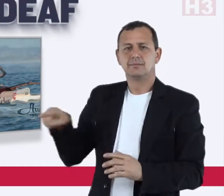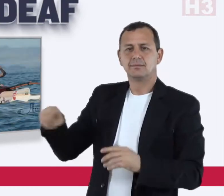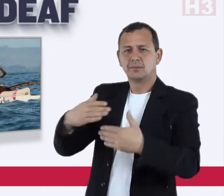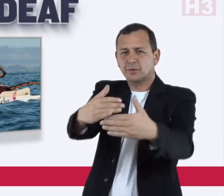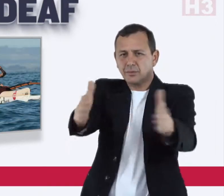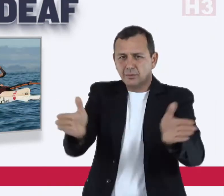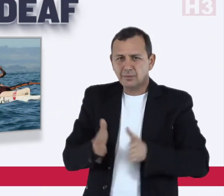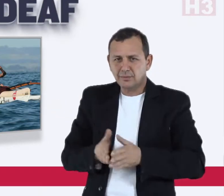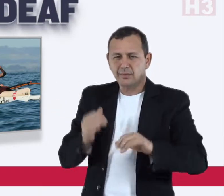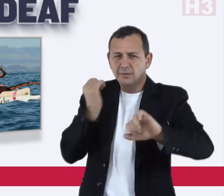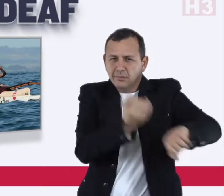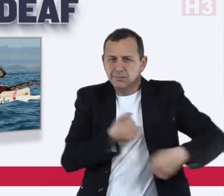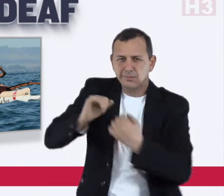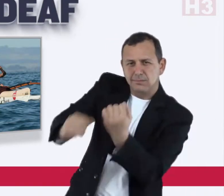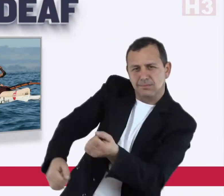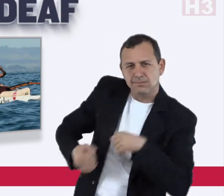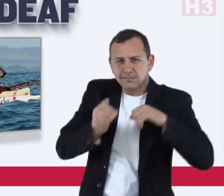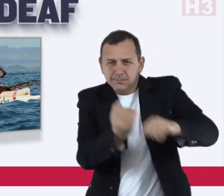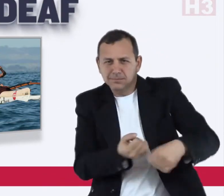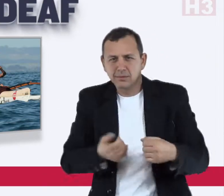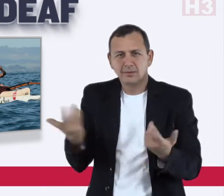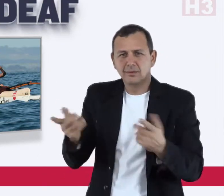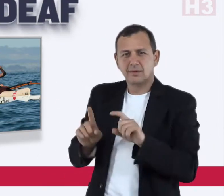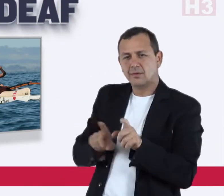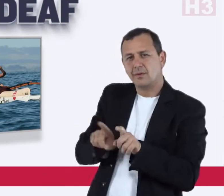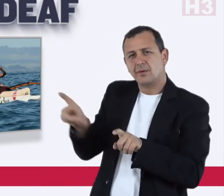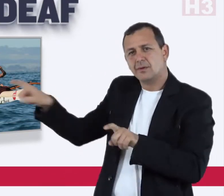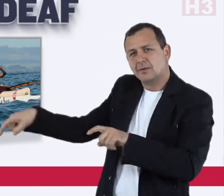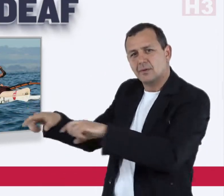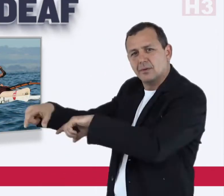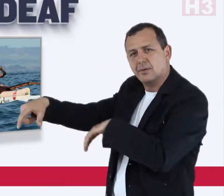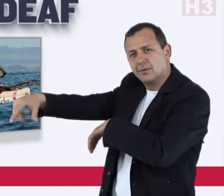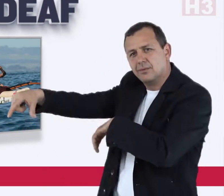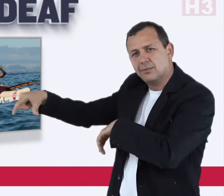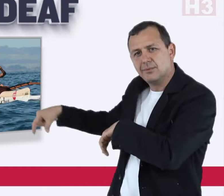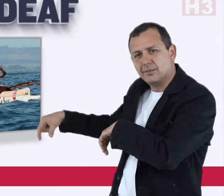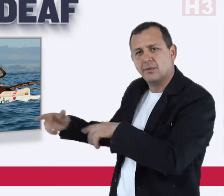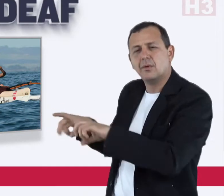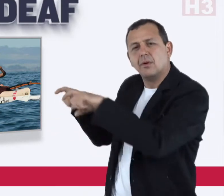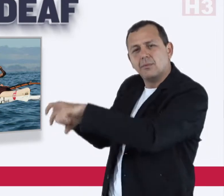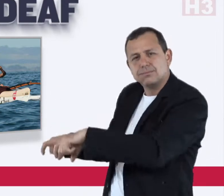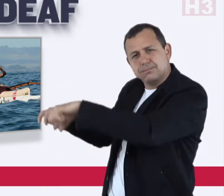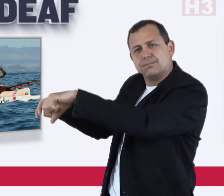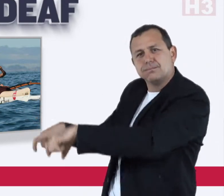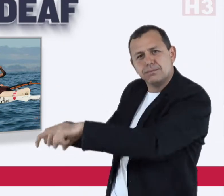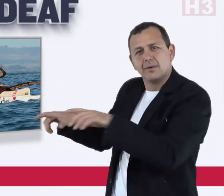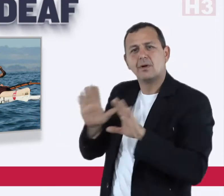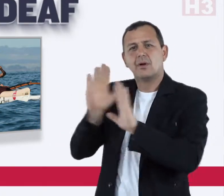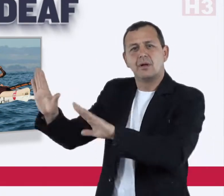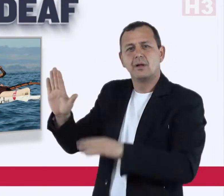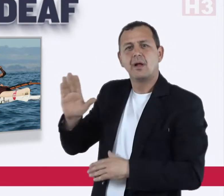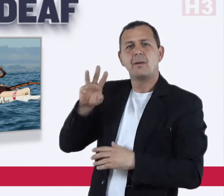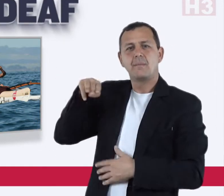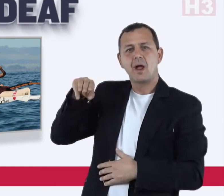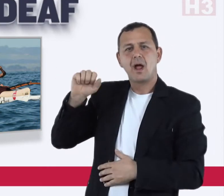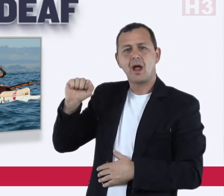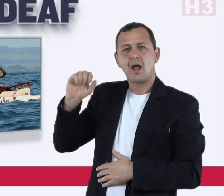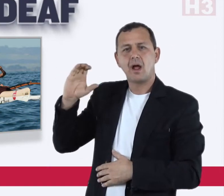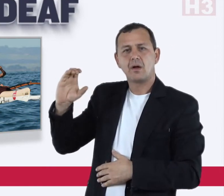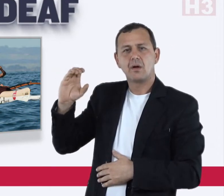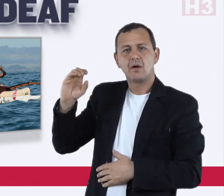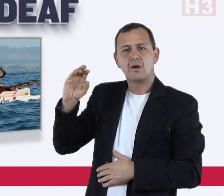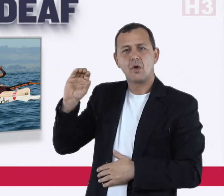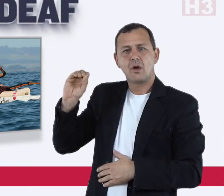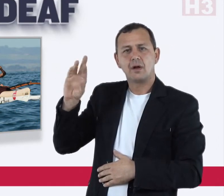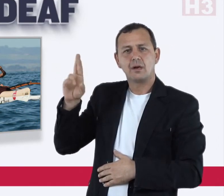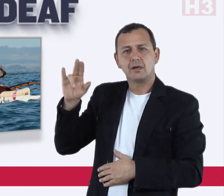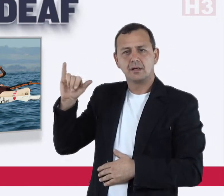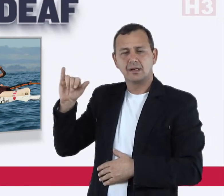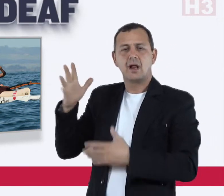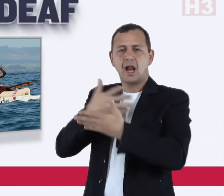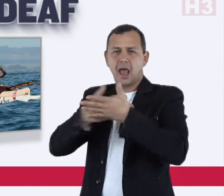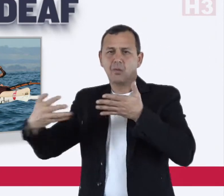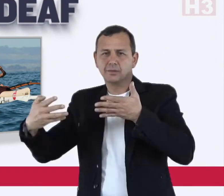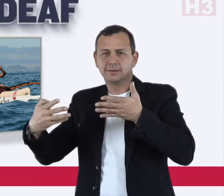“Waka ama” means outrigger canoes in Maori language.